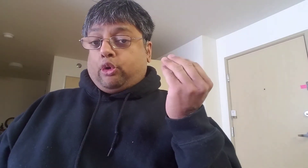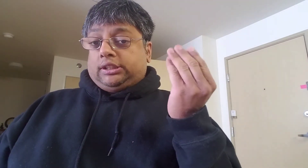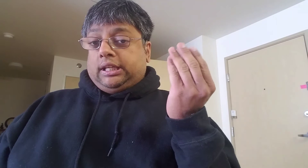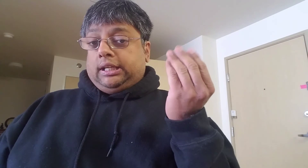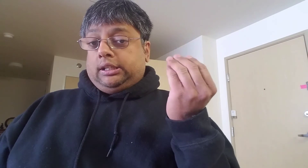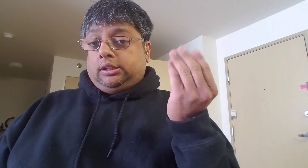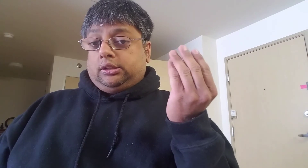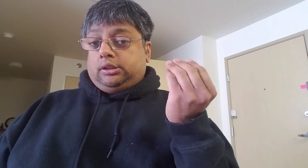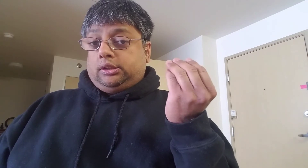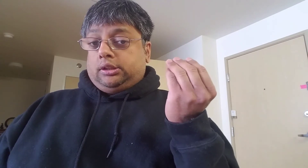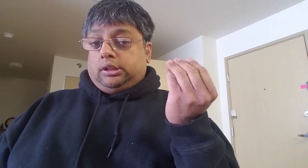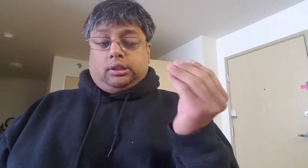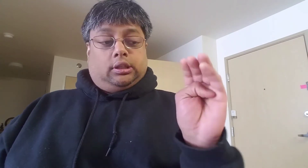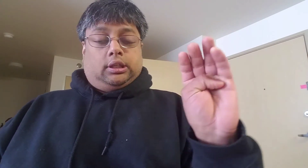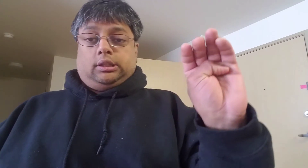14 (or "ten" plus "four")